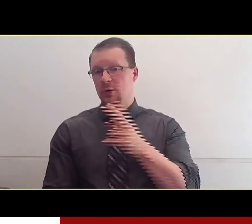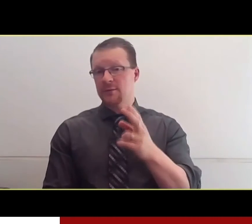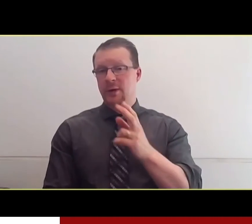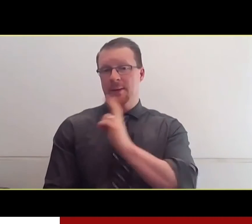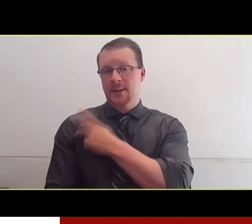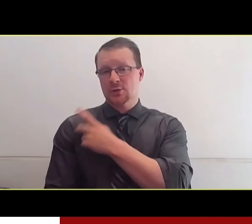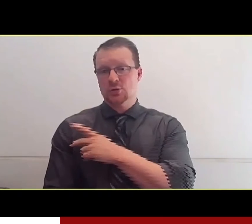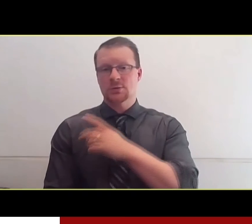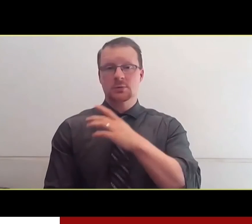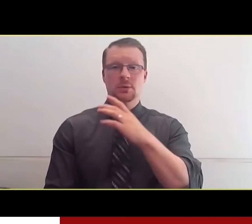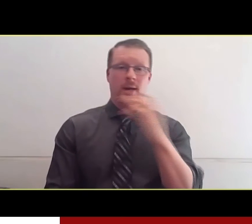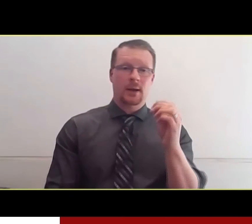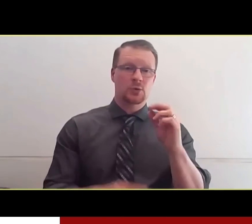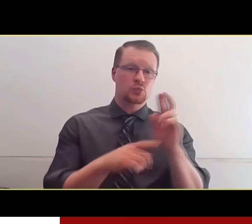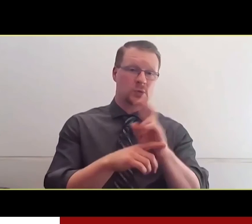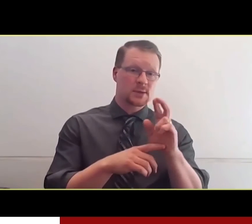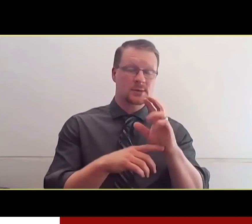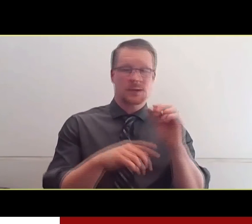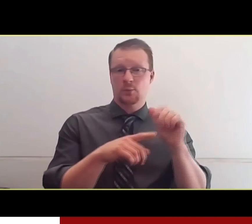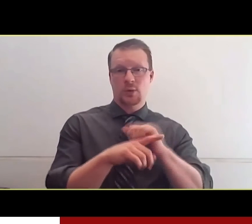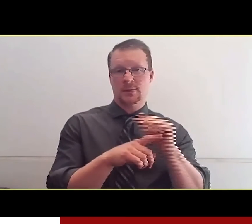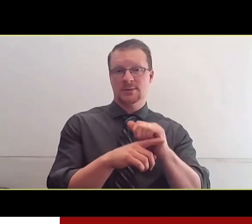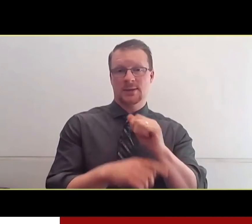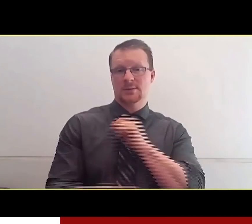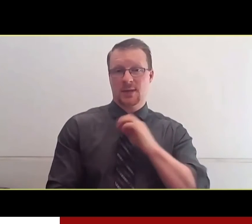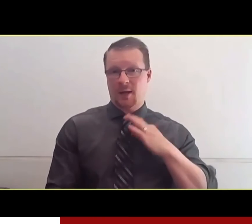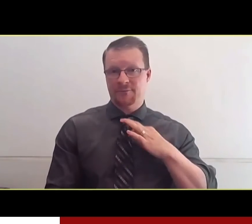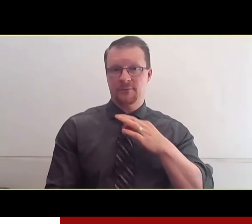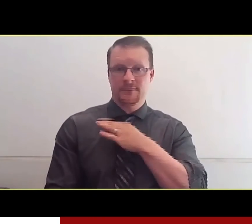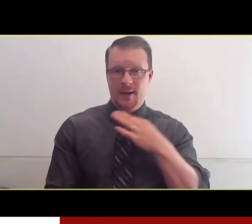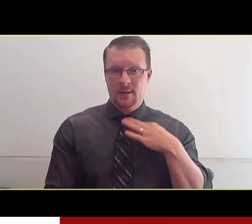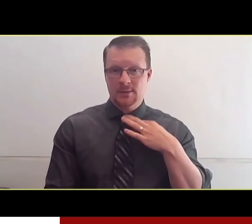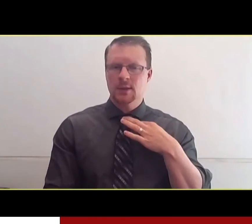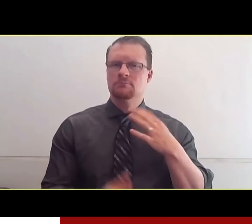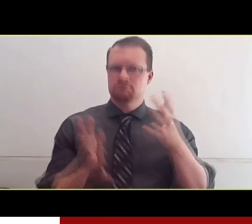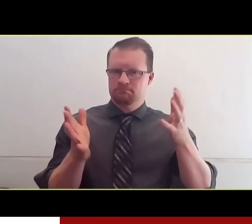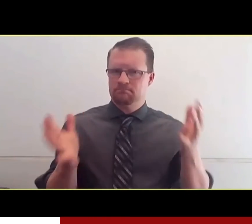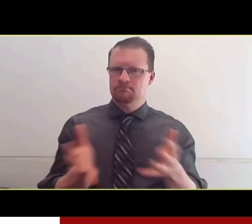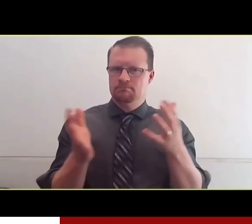where deaf and hard of hearing patients and residents practice or